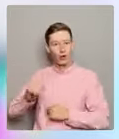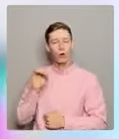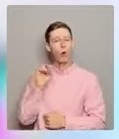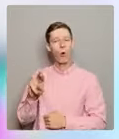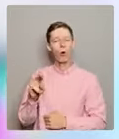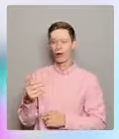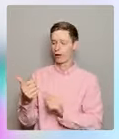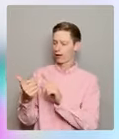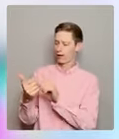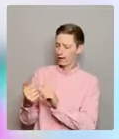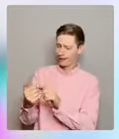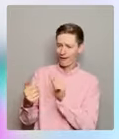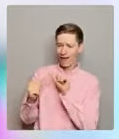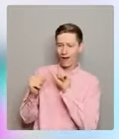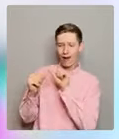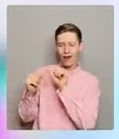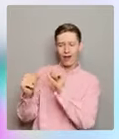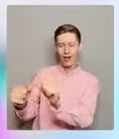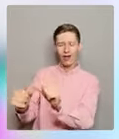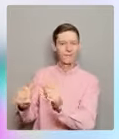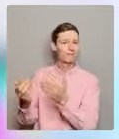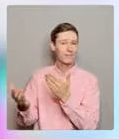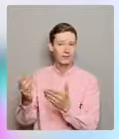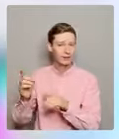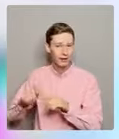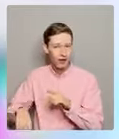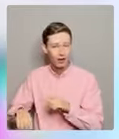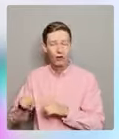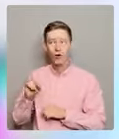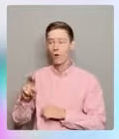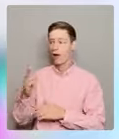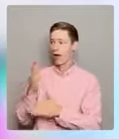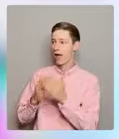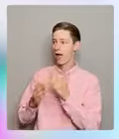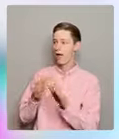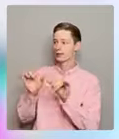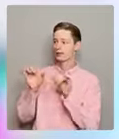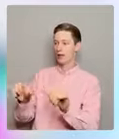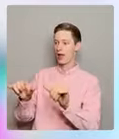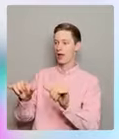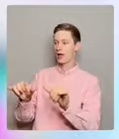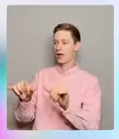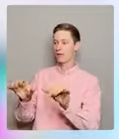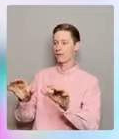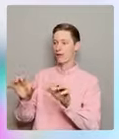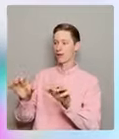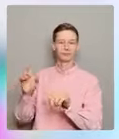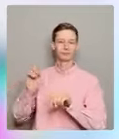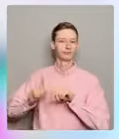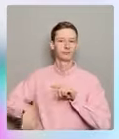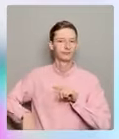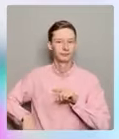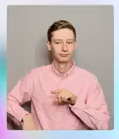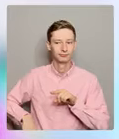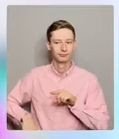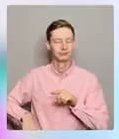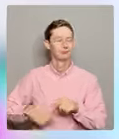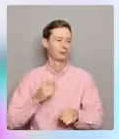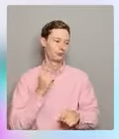or even just hold grip buttons consistently or keep their hand in one place, or a complete lack of input from one or both sides.